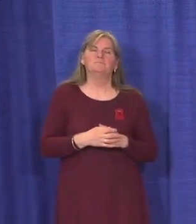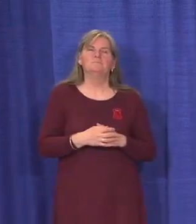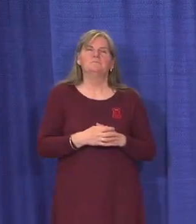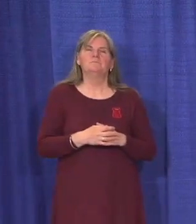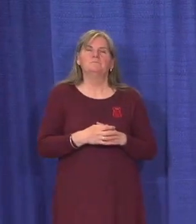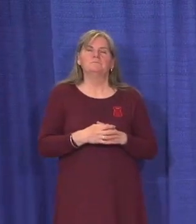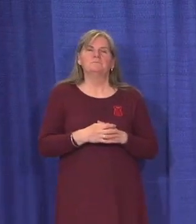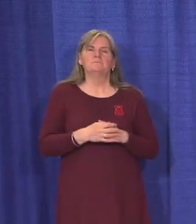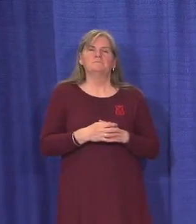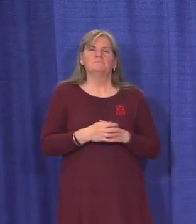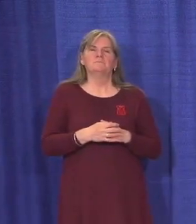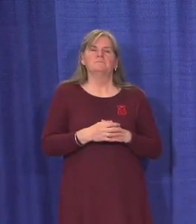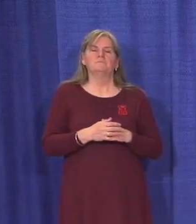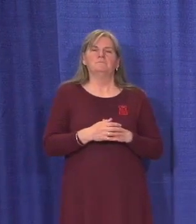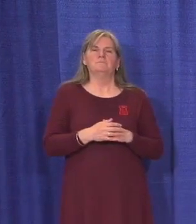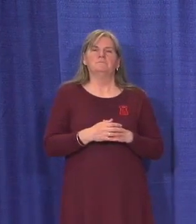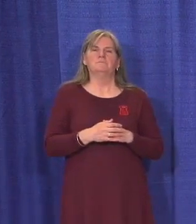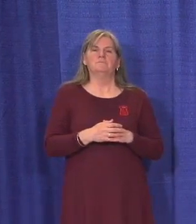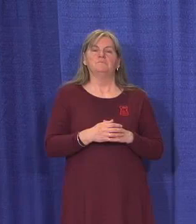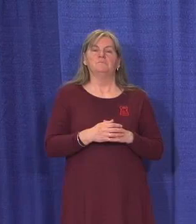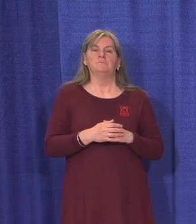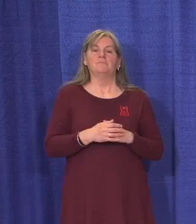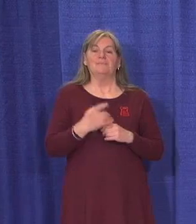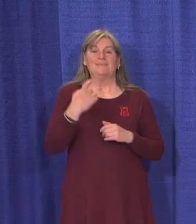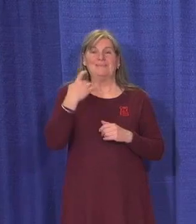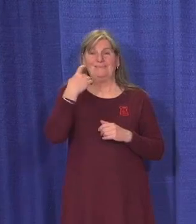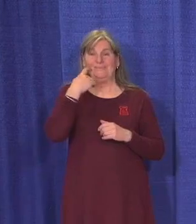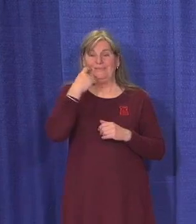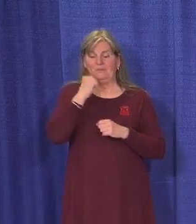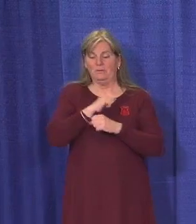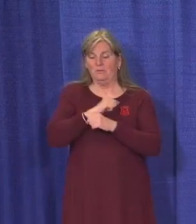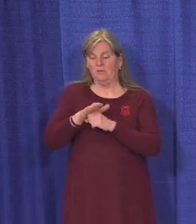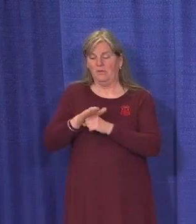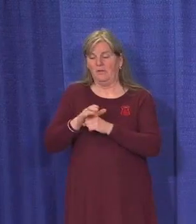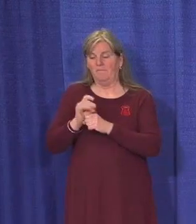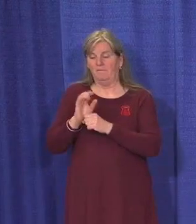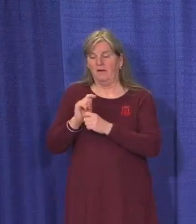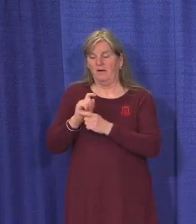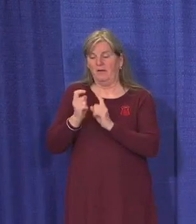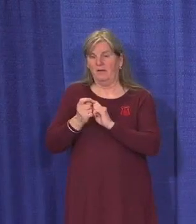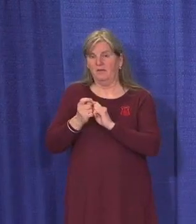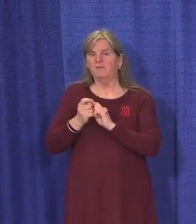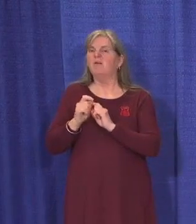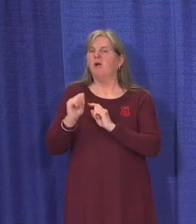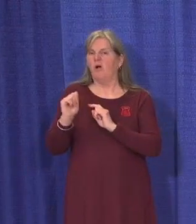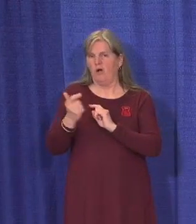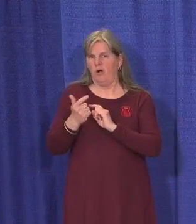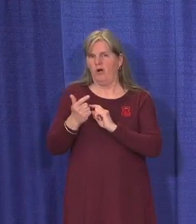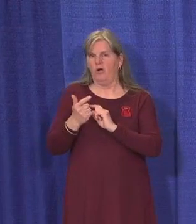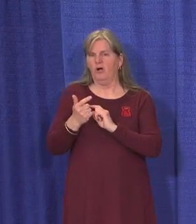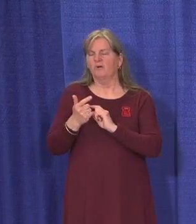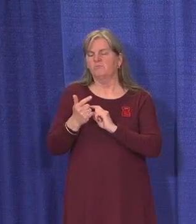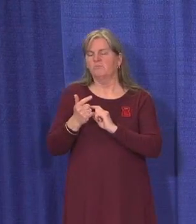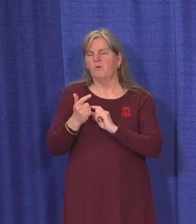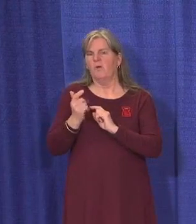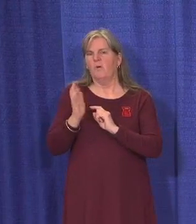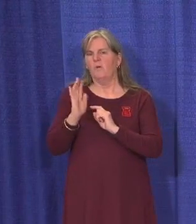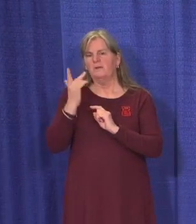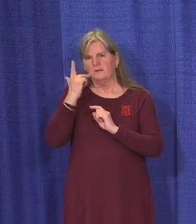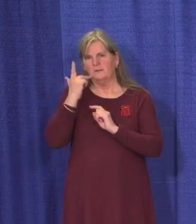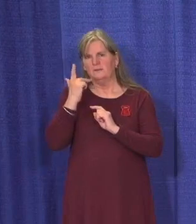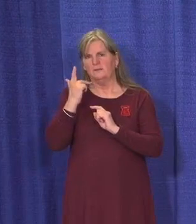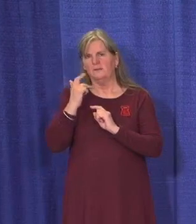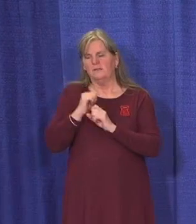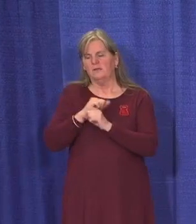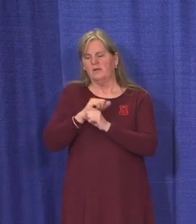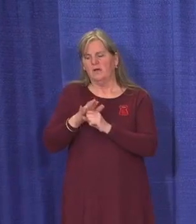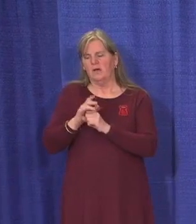responsive to vaccine?